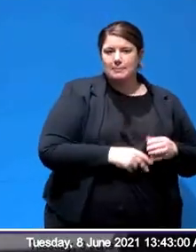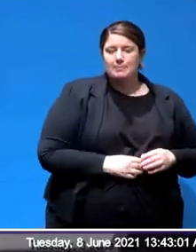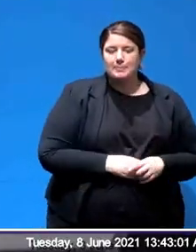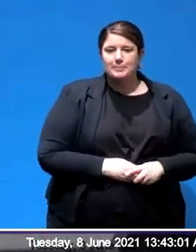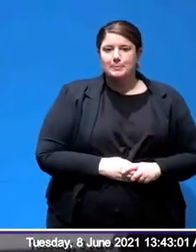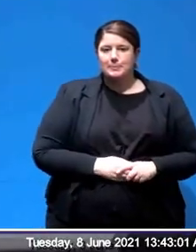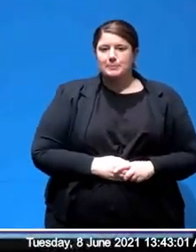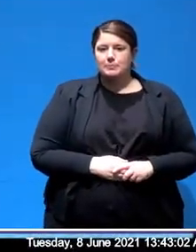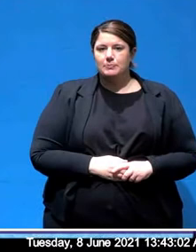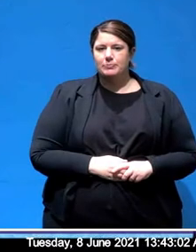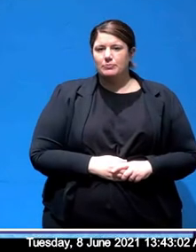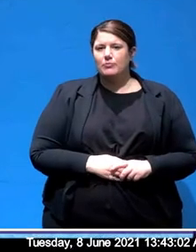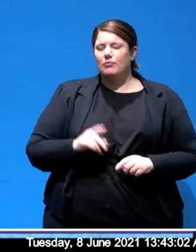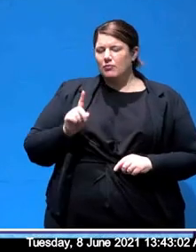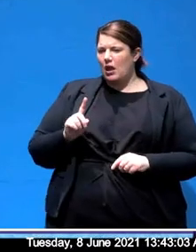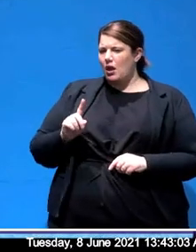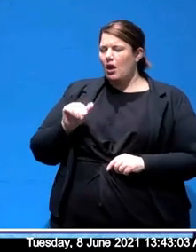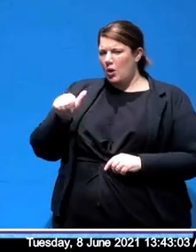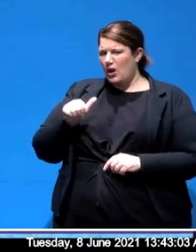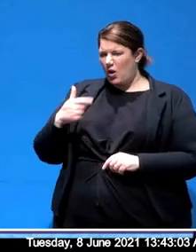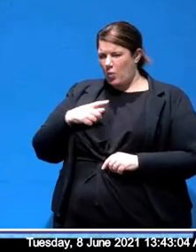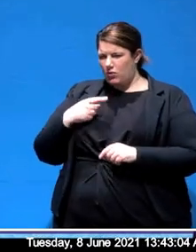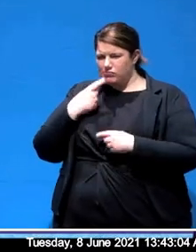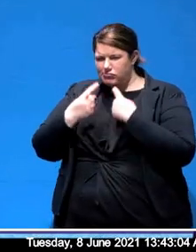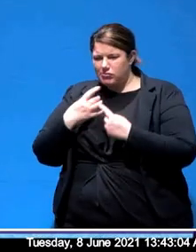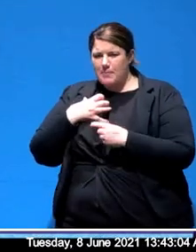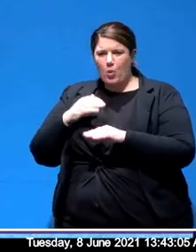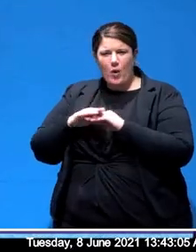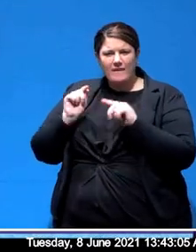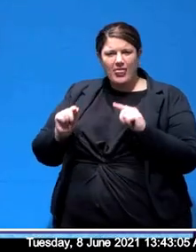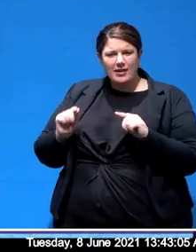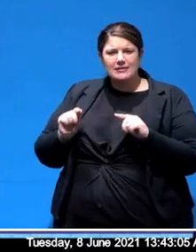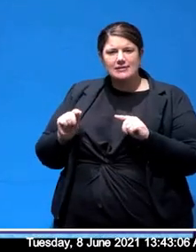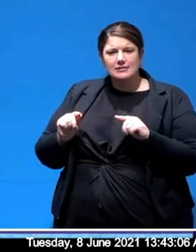I want to unpack that for a moment because --- was there a hand-over